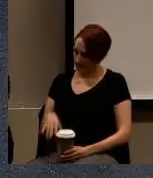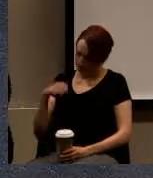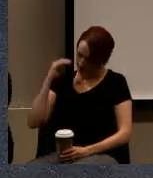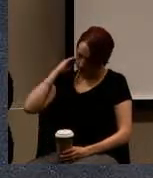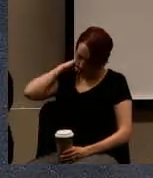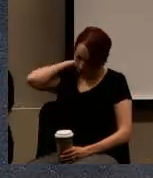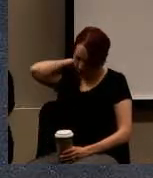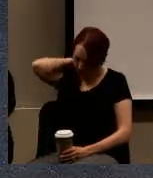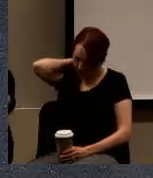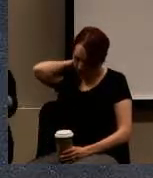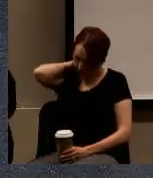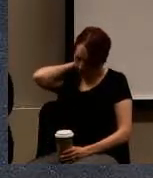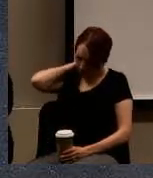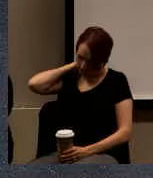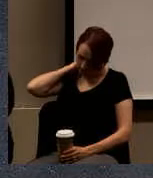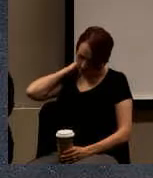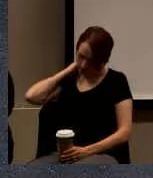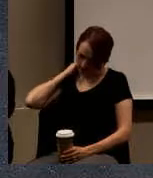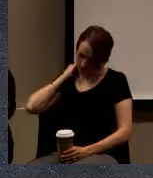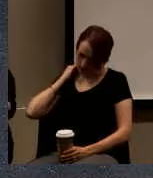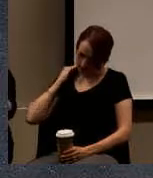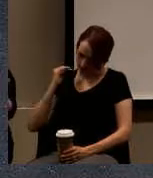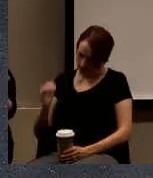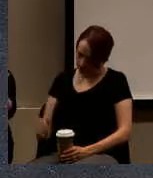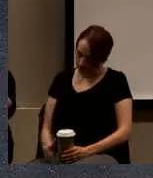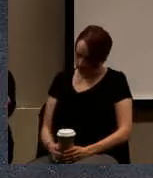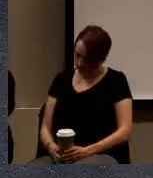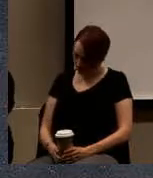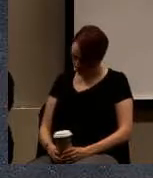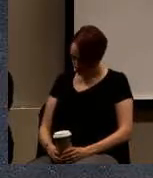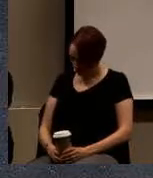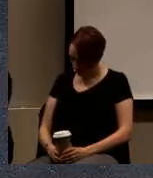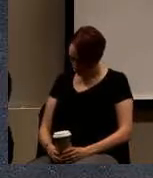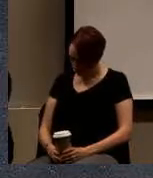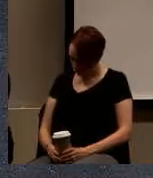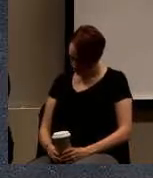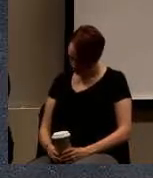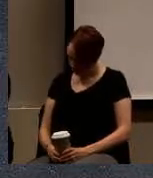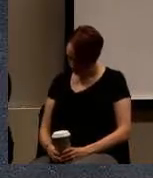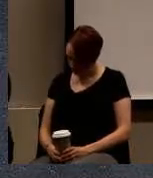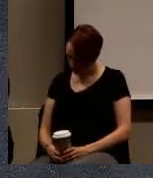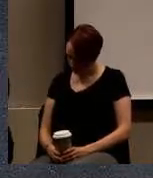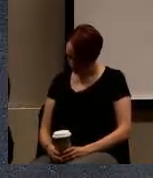It just wasn't their thing, but as that's changed, this has become a really critical resource